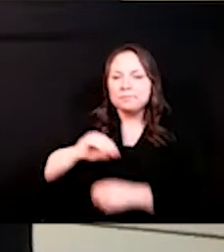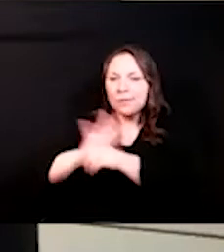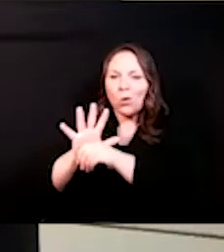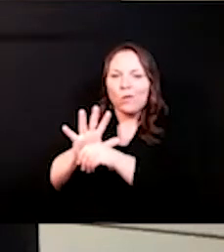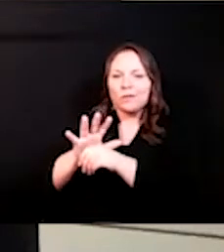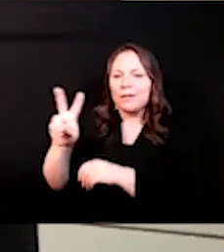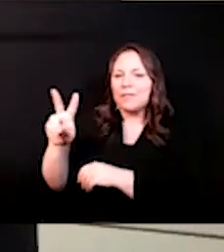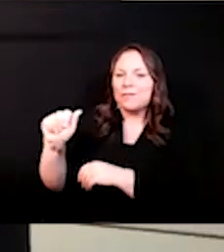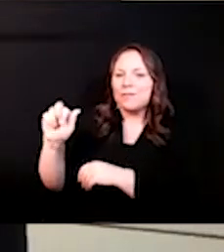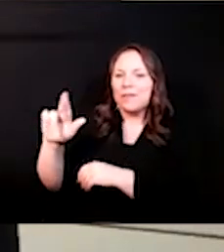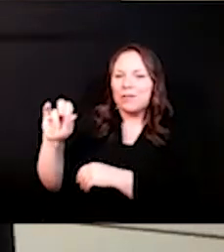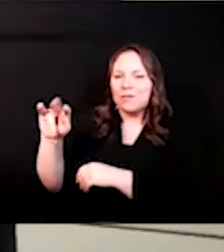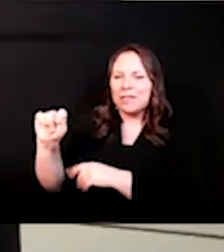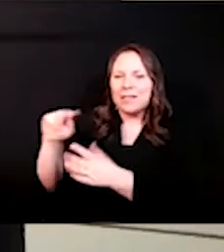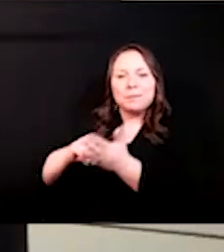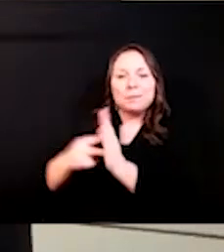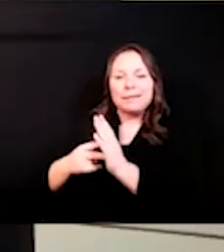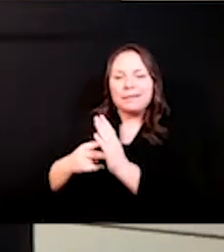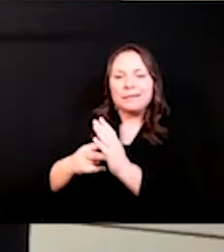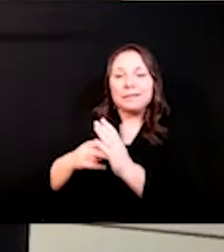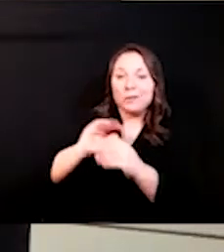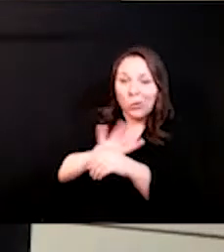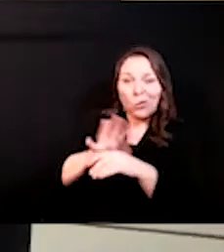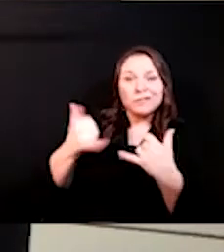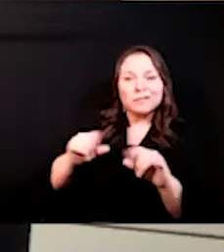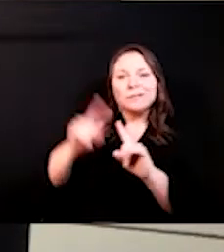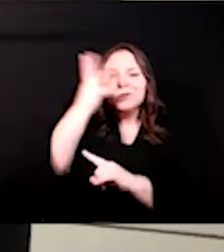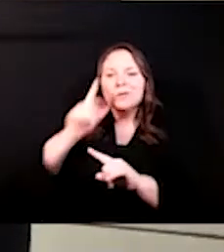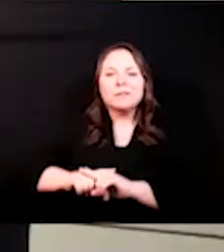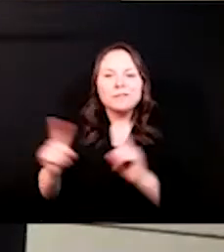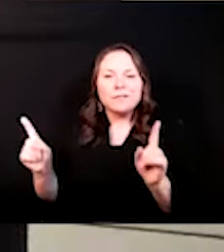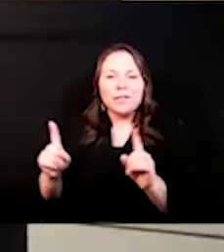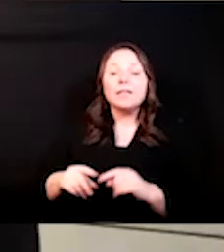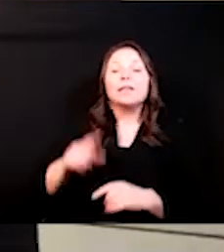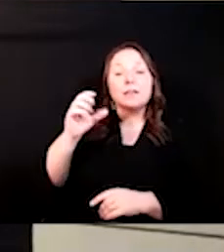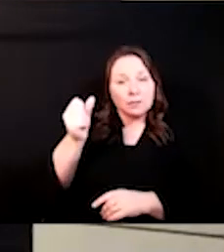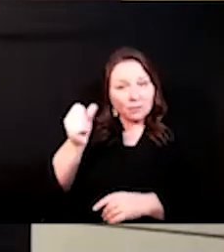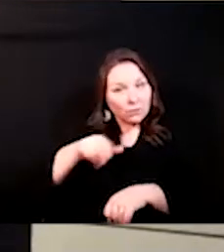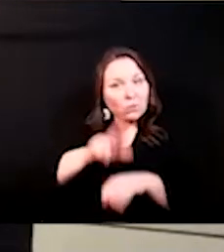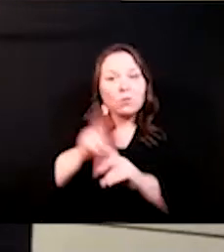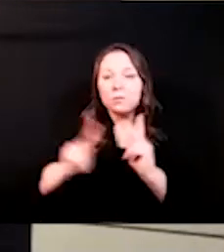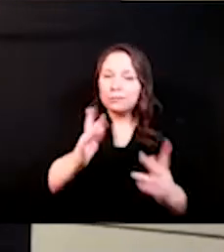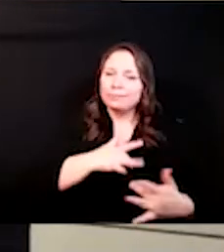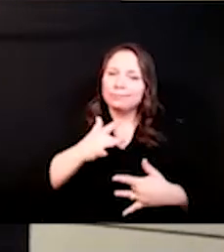TALK RECENTLY ABOUT THESE COVID-19 VARIANTS, AND SOME OF THEM HAVE PEOPLE UNDERSTANDABLY CONCERNED. THEY